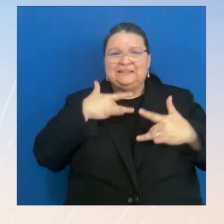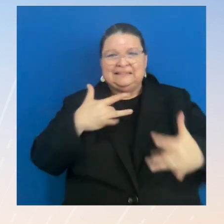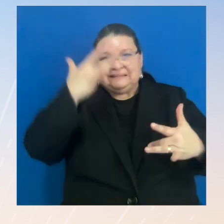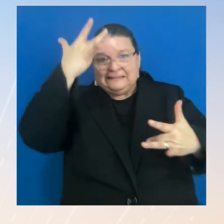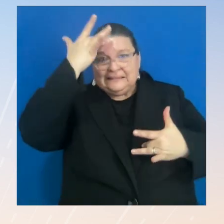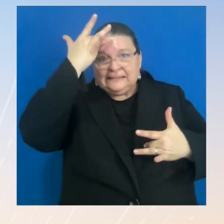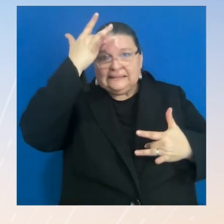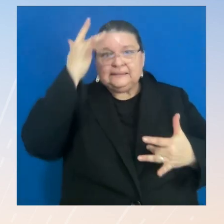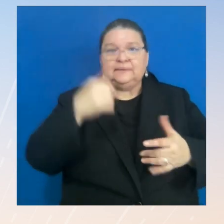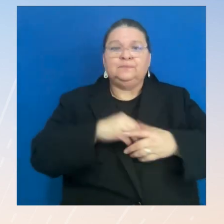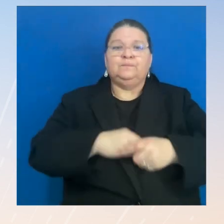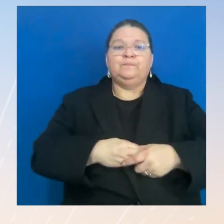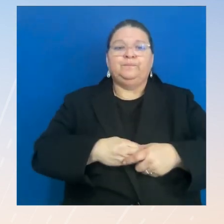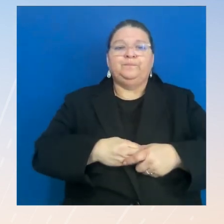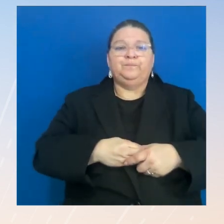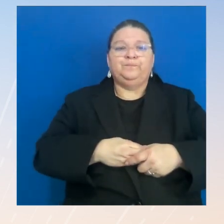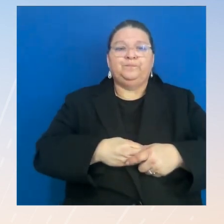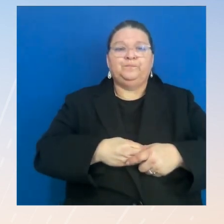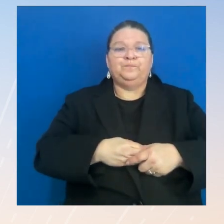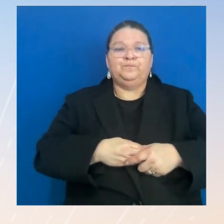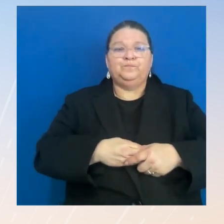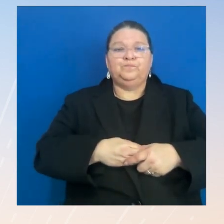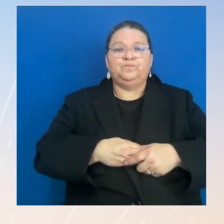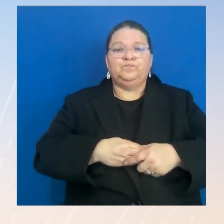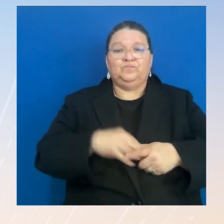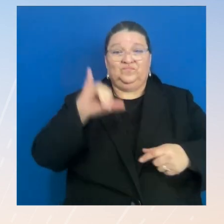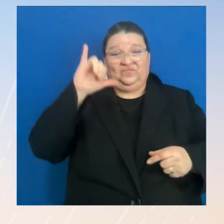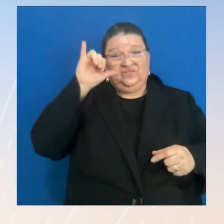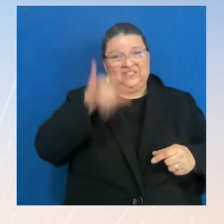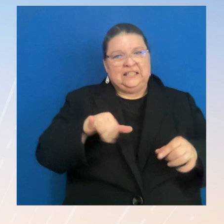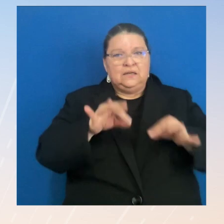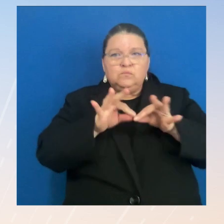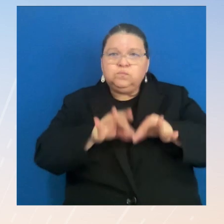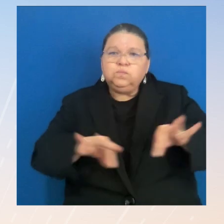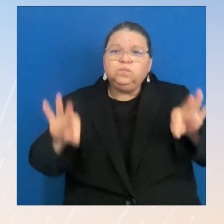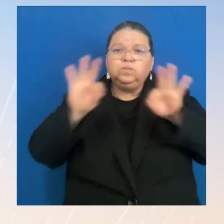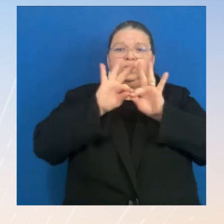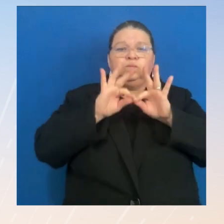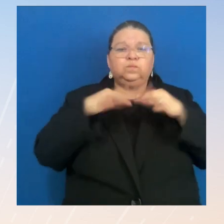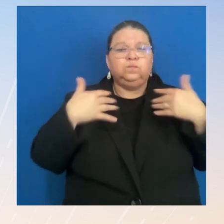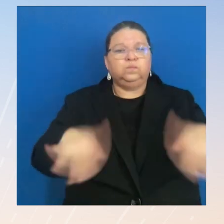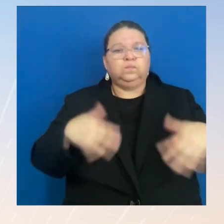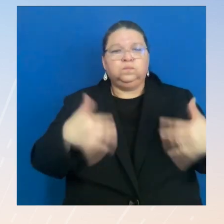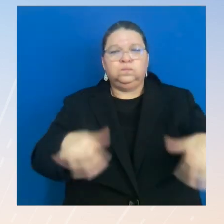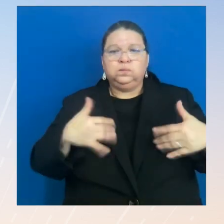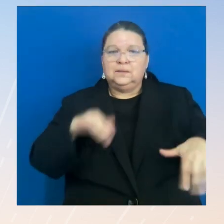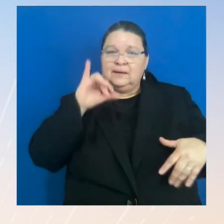So, it remains urgent. If we don't get this funding, we won't be able to ensure we have --